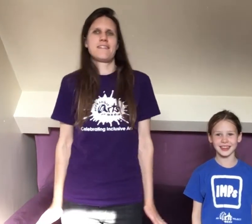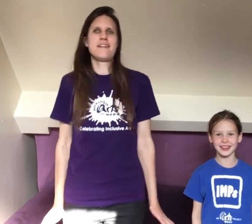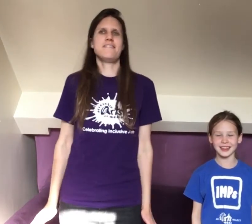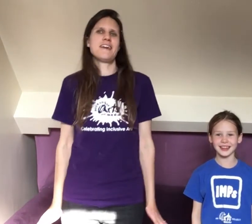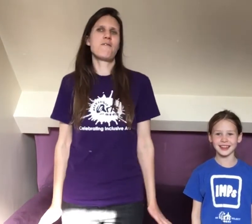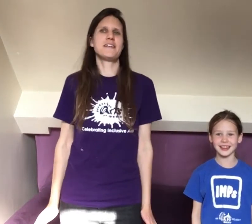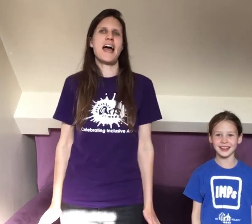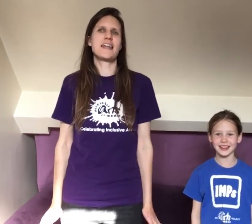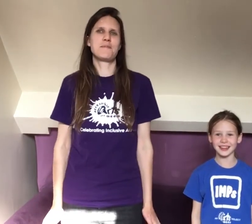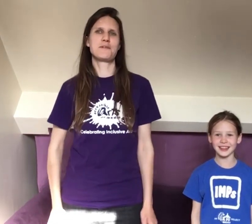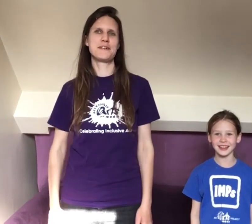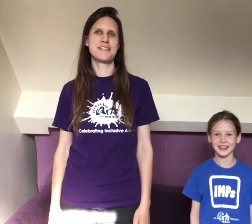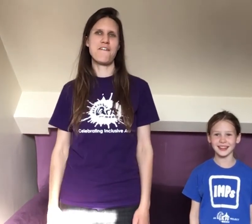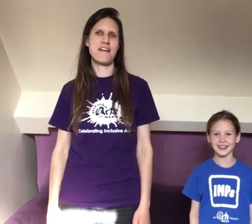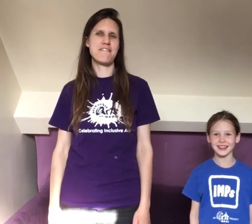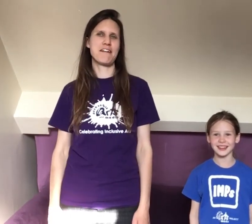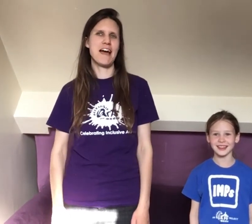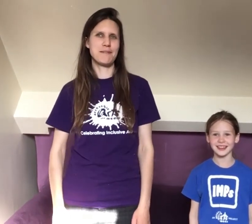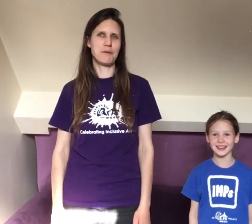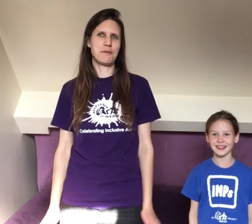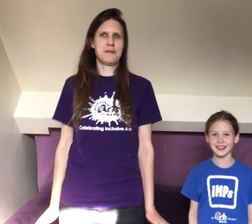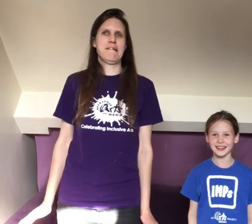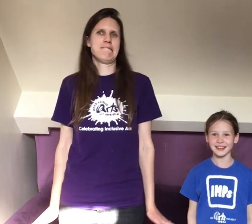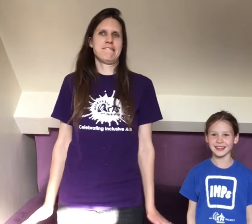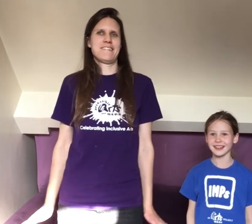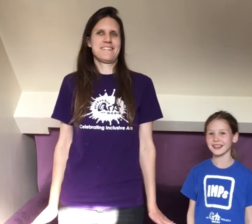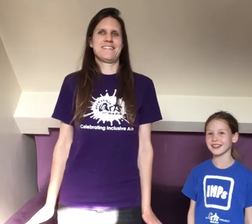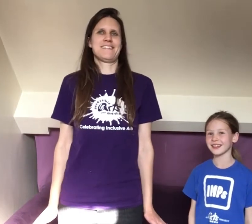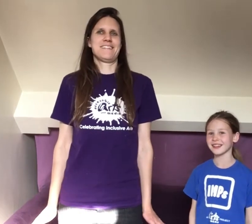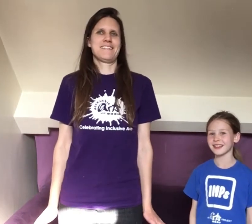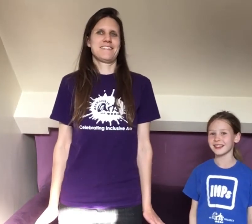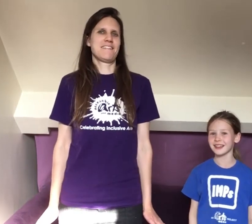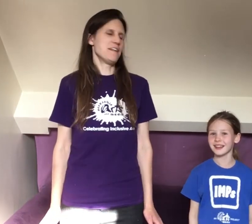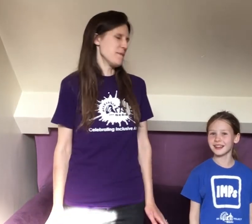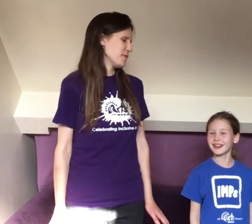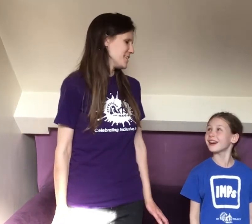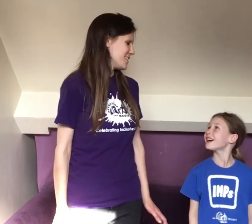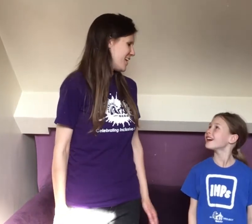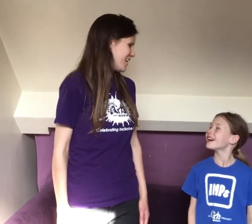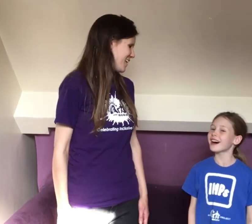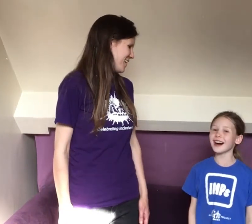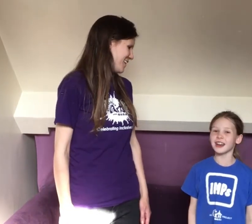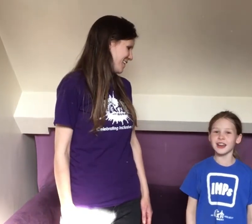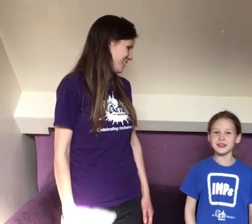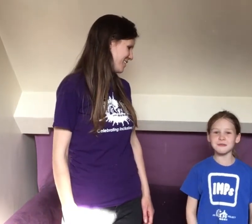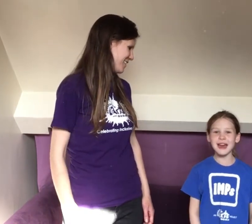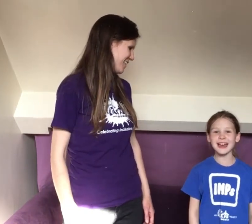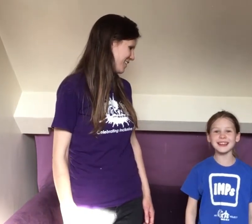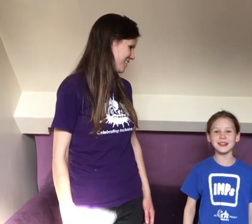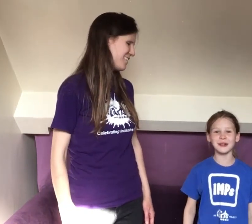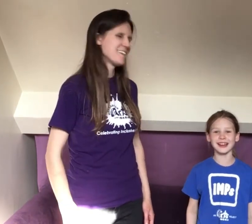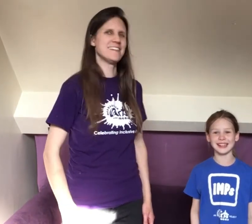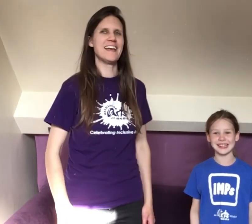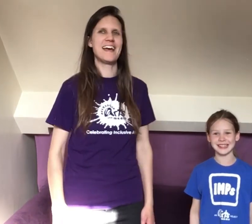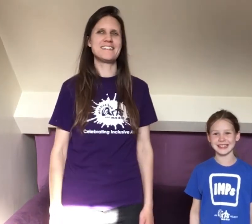Can you tell which animal is her favourite animal? Go on Immy, what is it? I like penguins.